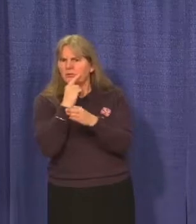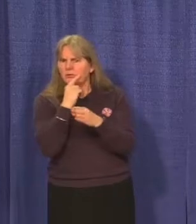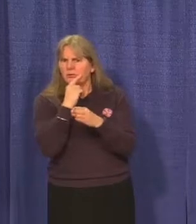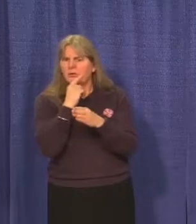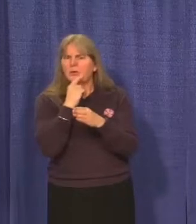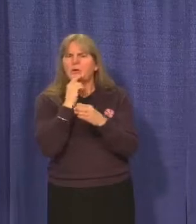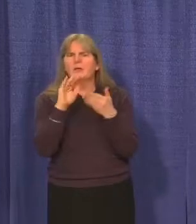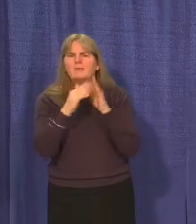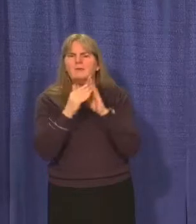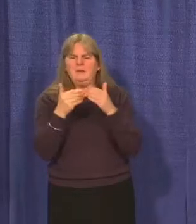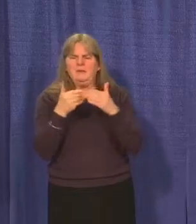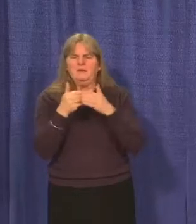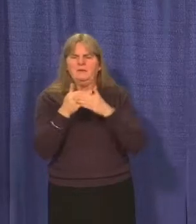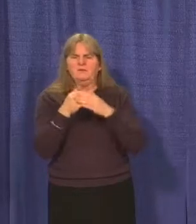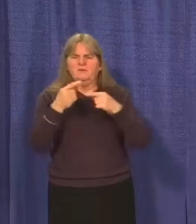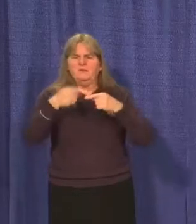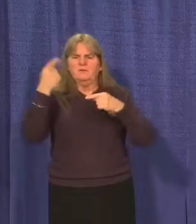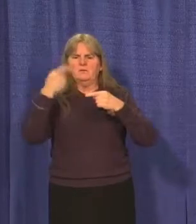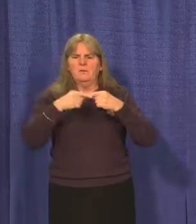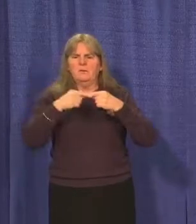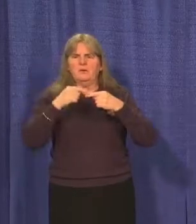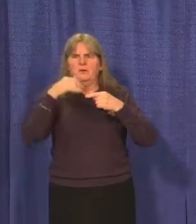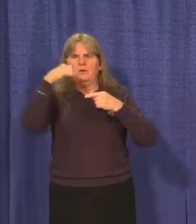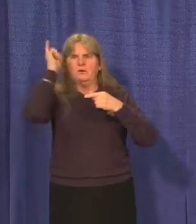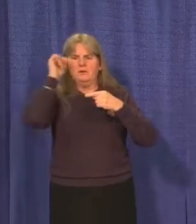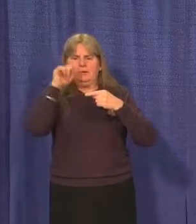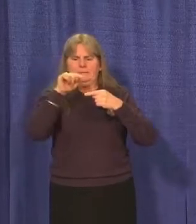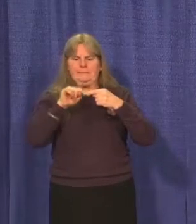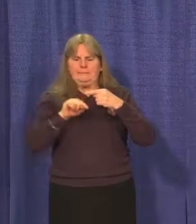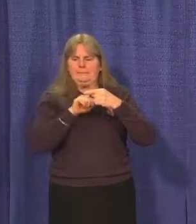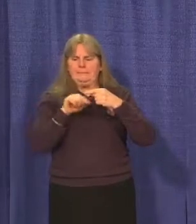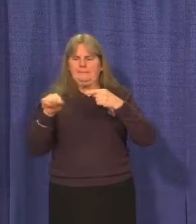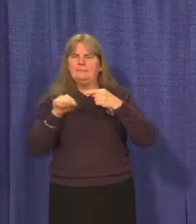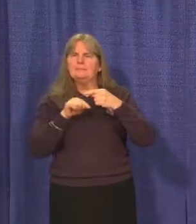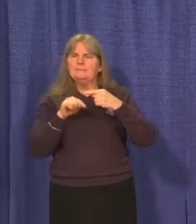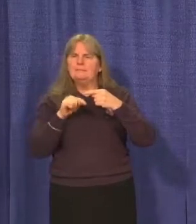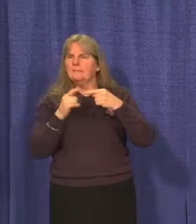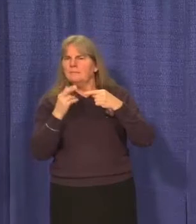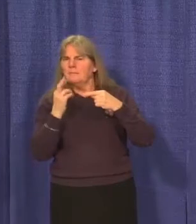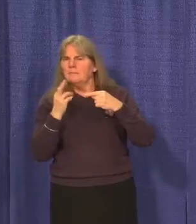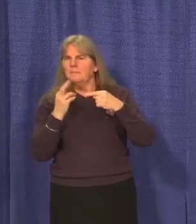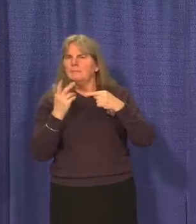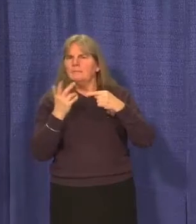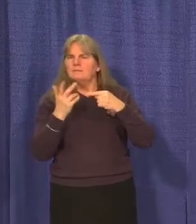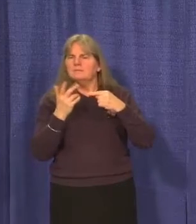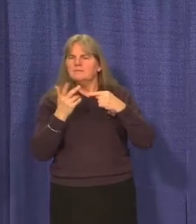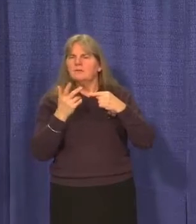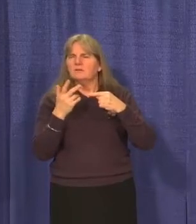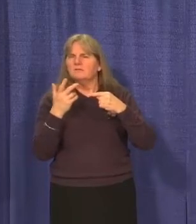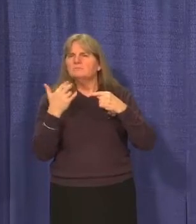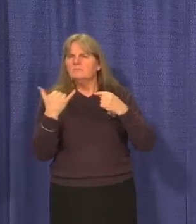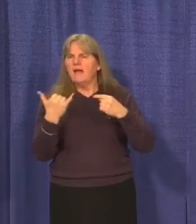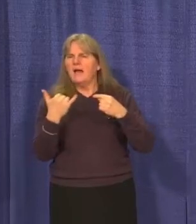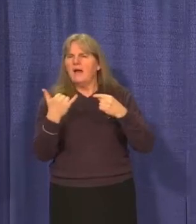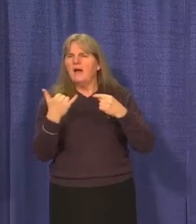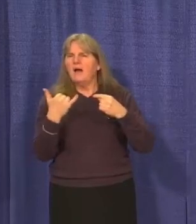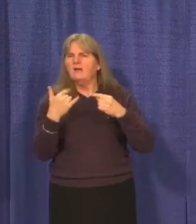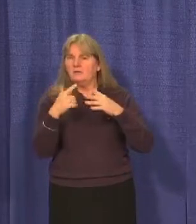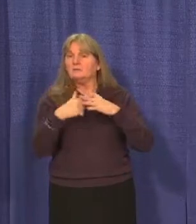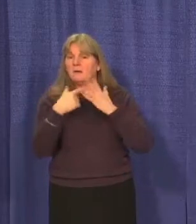communities are also covered. Some of those conversations we